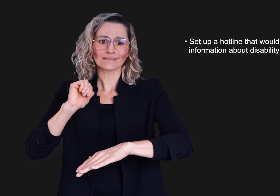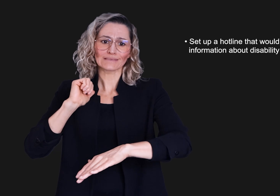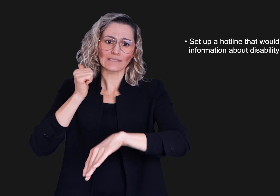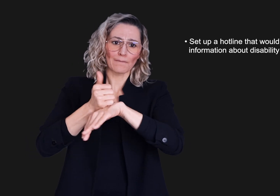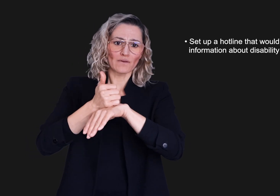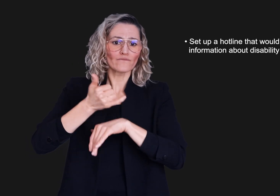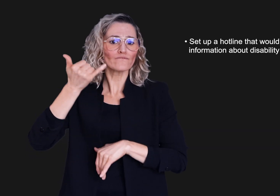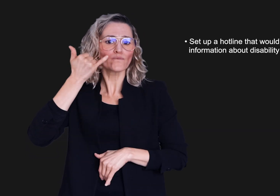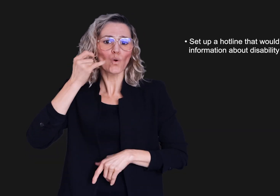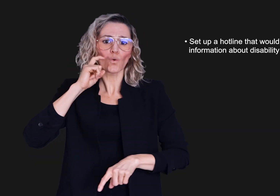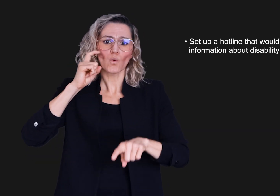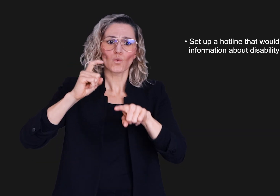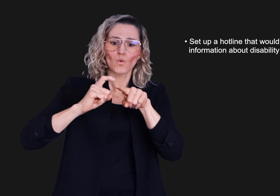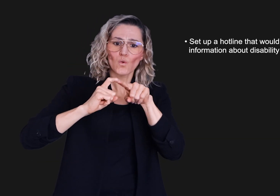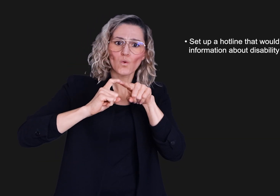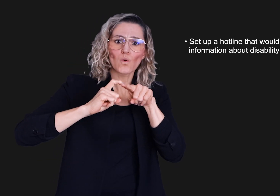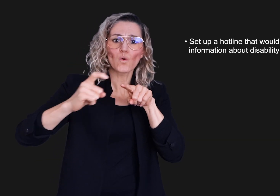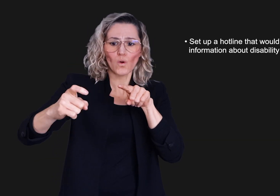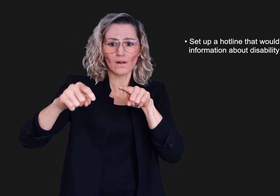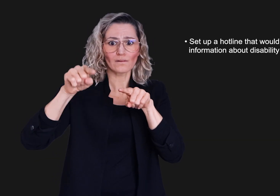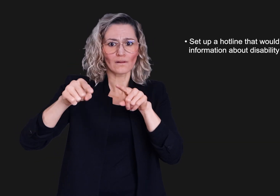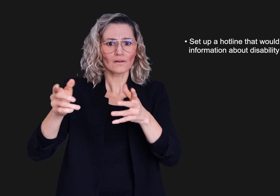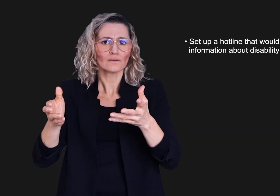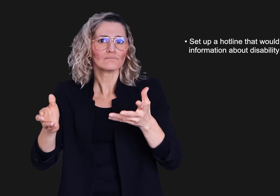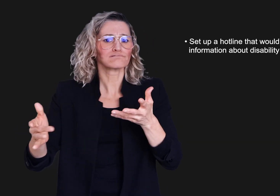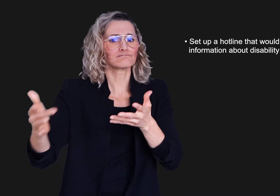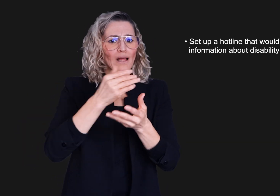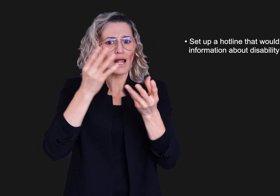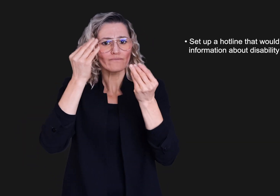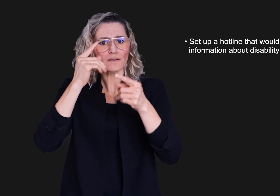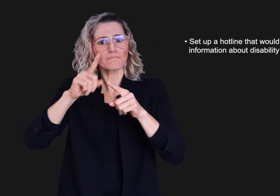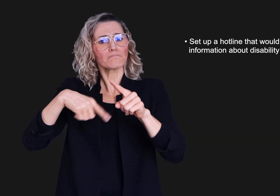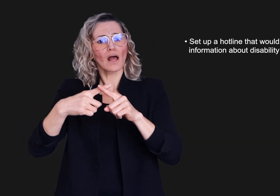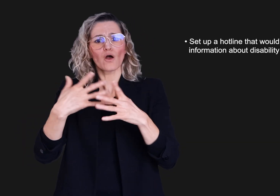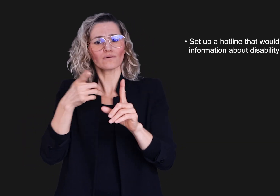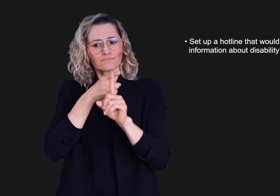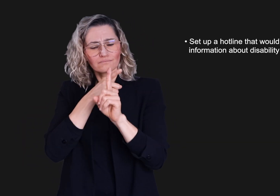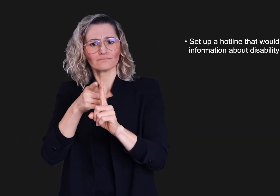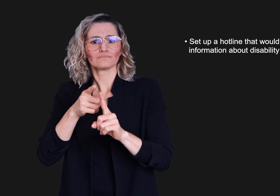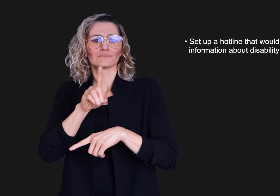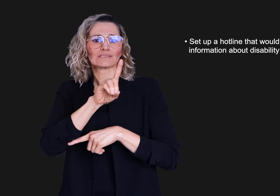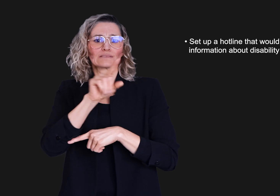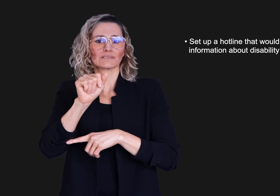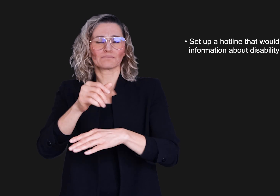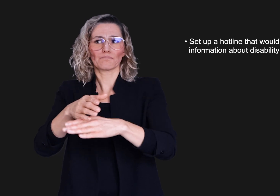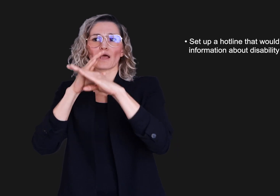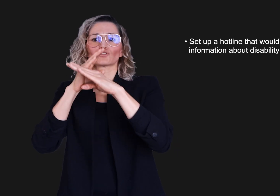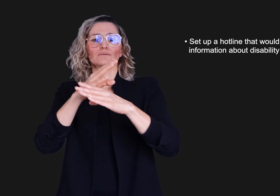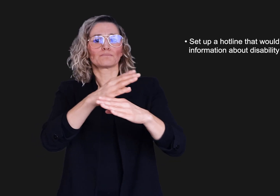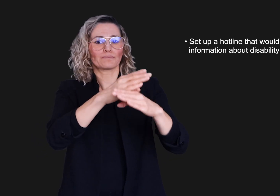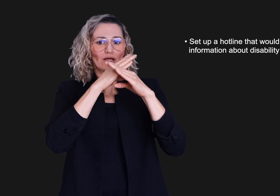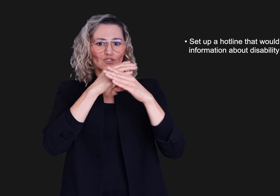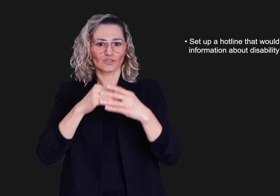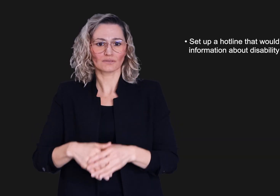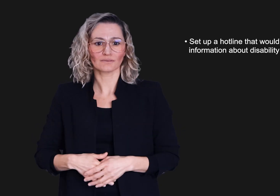• Set up a hotline that would collect information about disability barriers